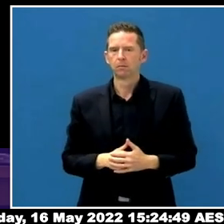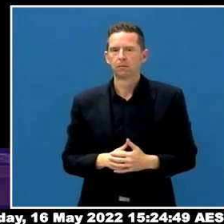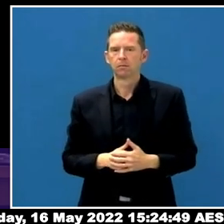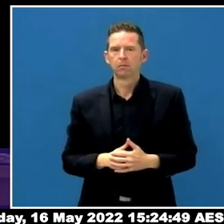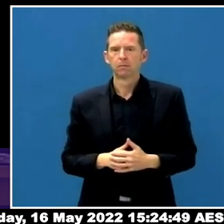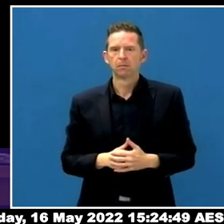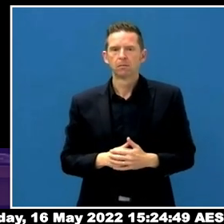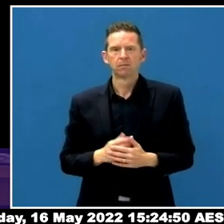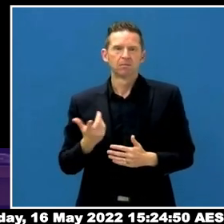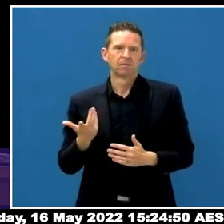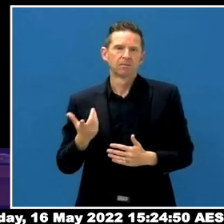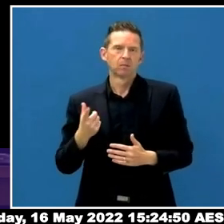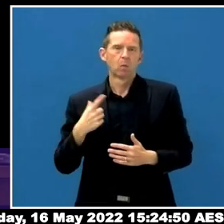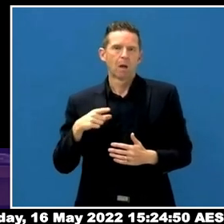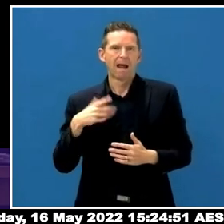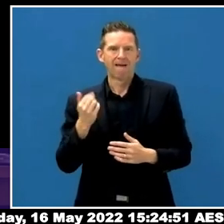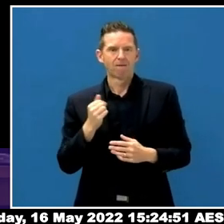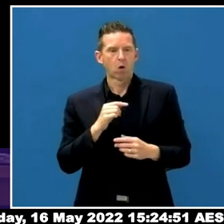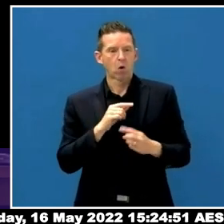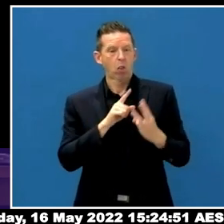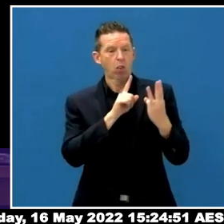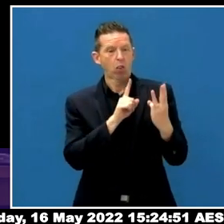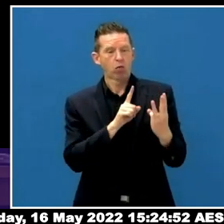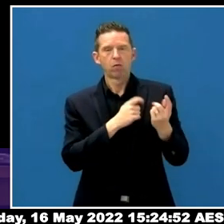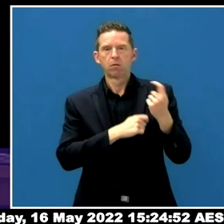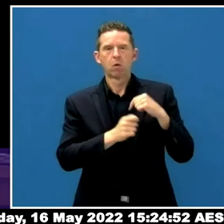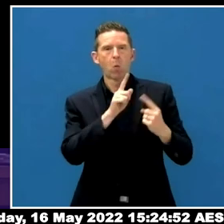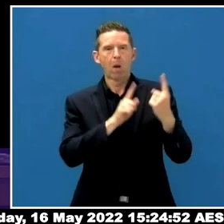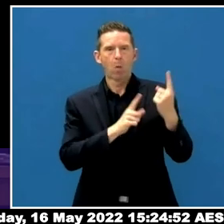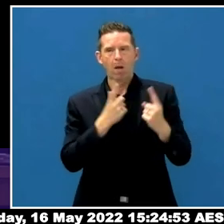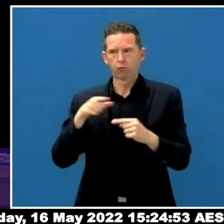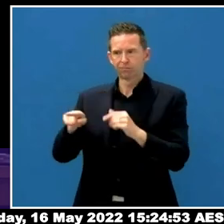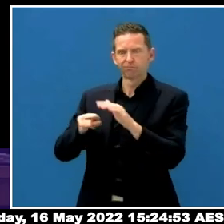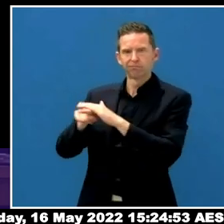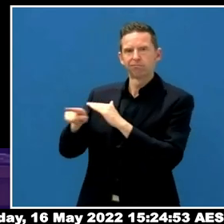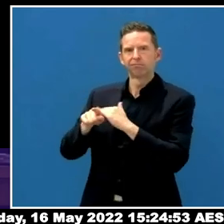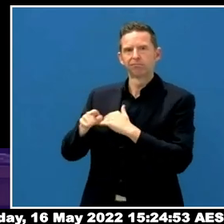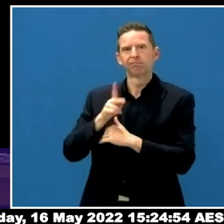The absconding. MR FOGARTY: Did he have a behaviour support plan? No. MR FOGARTY: Was one provided?